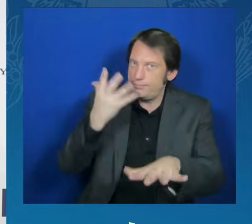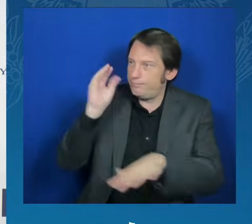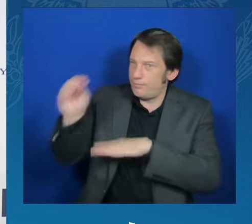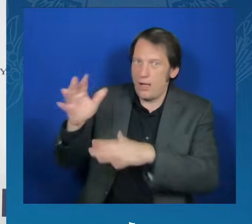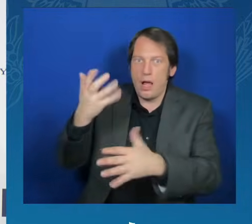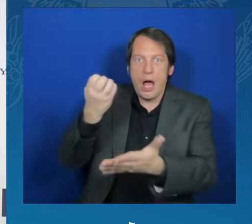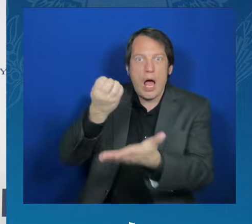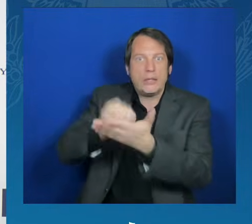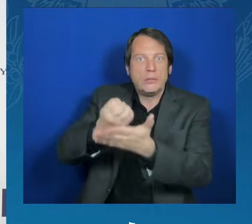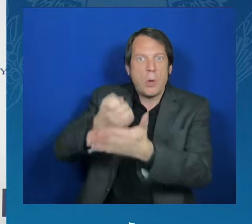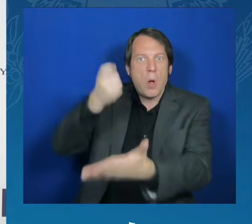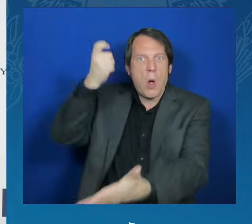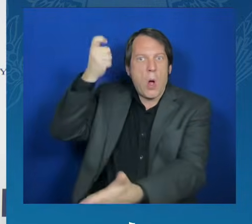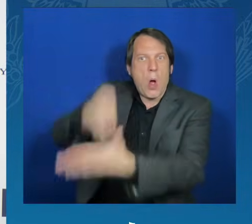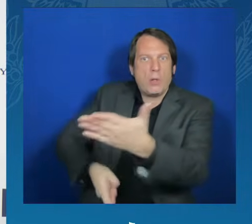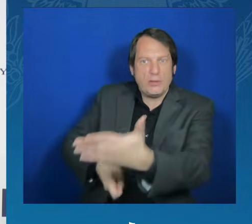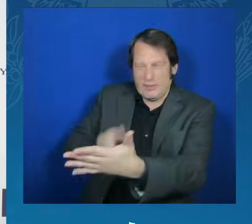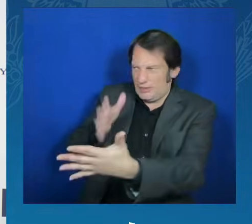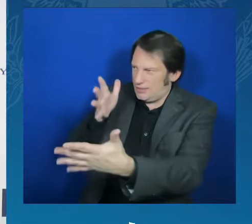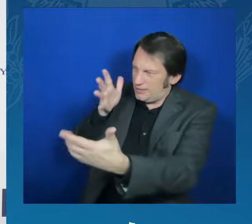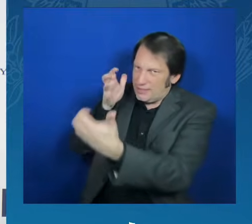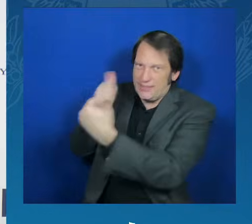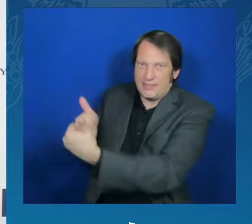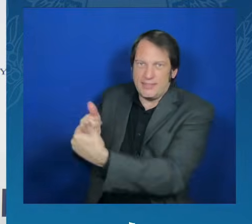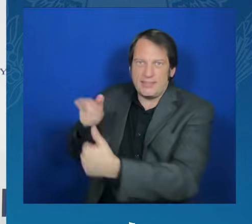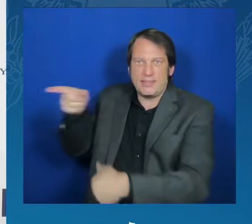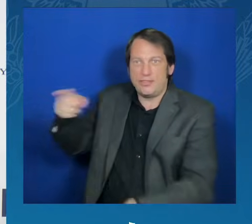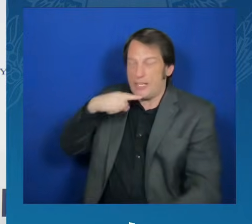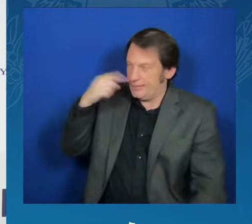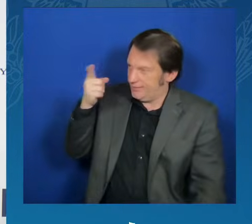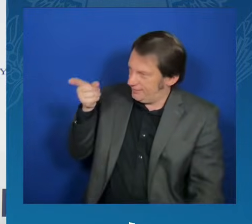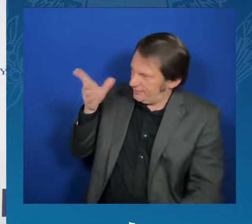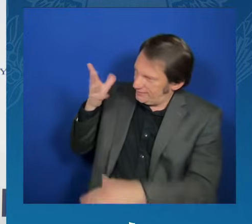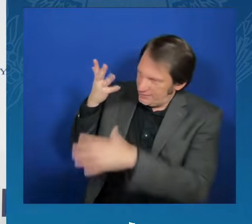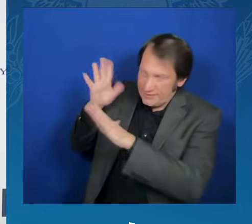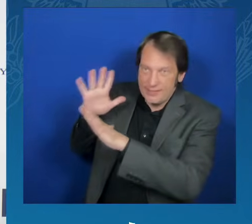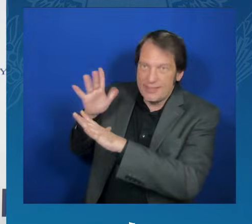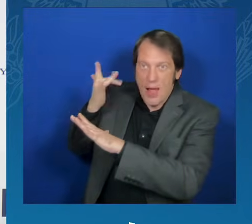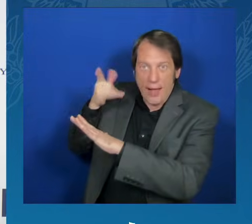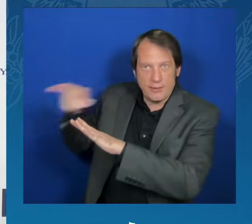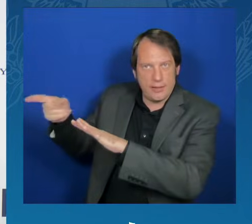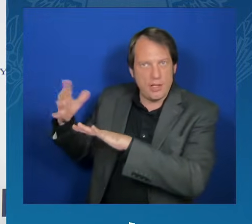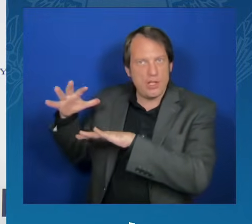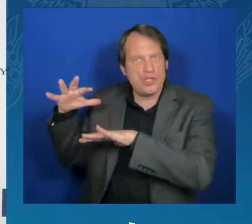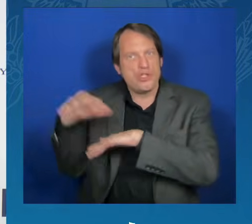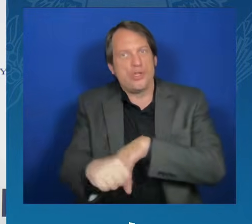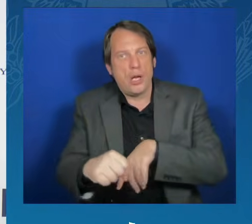And together with our G7 partners, we have frozen Russia's sovereign assets